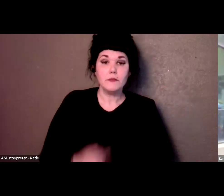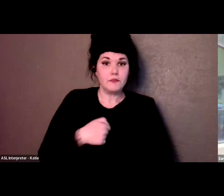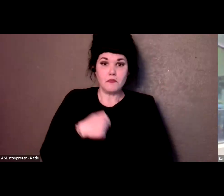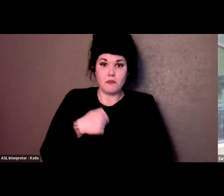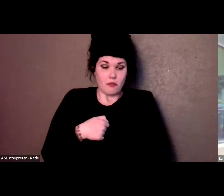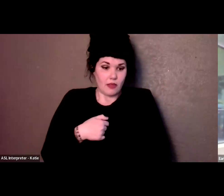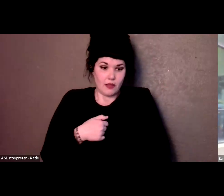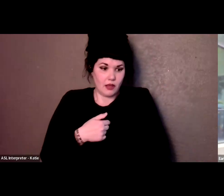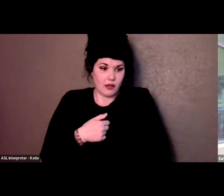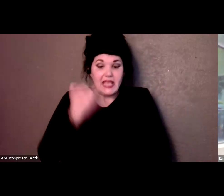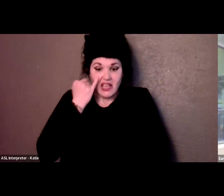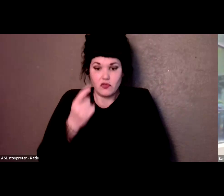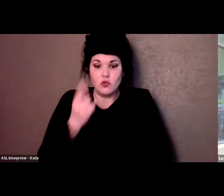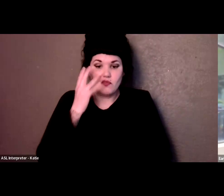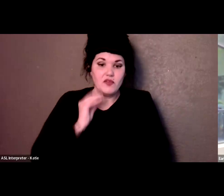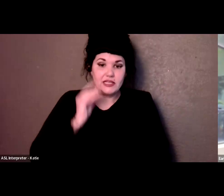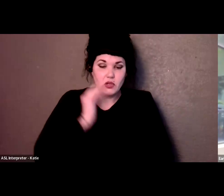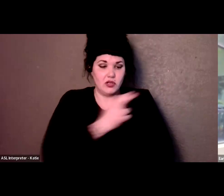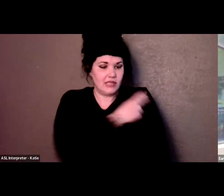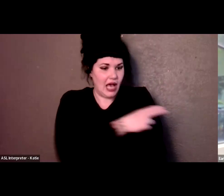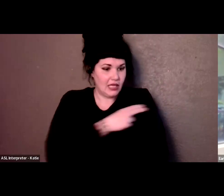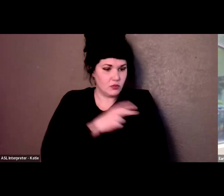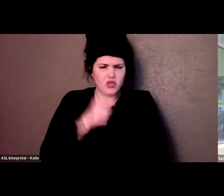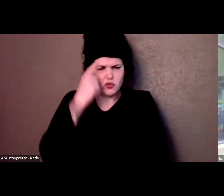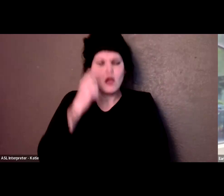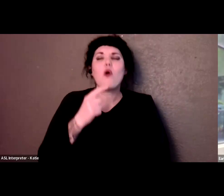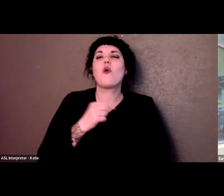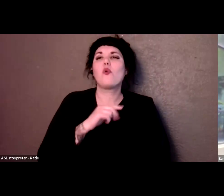get out that it's going to be easier, but you missed all that time you were in there. And someone